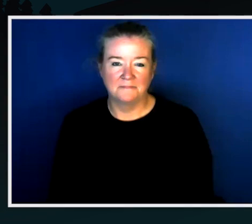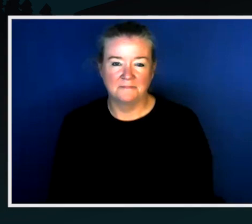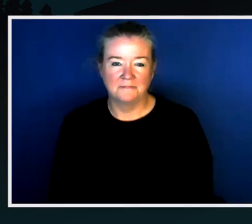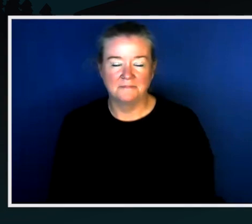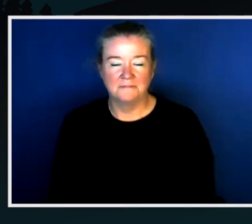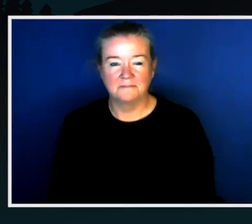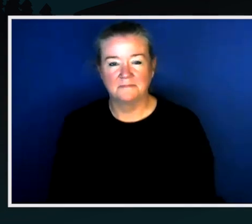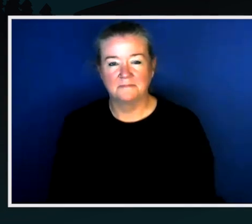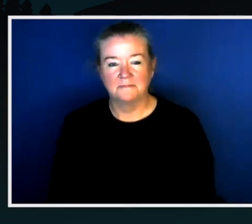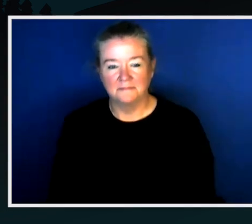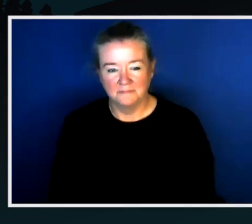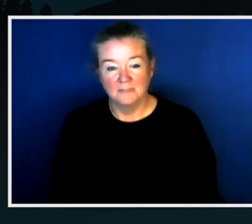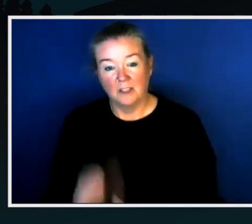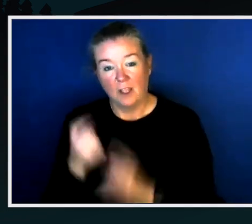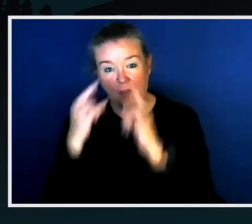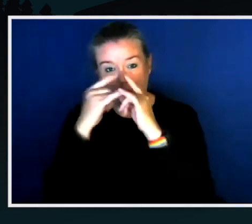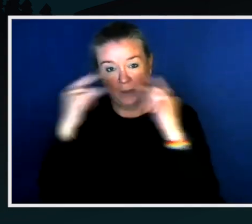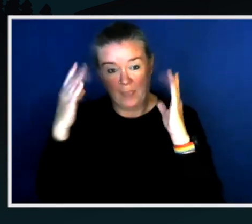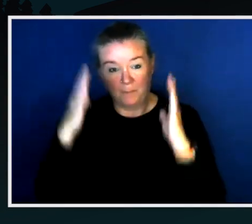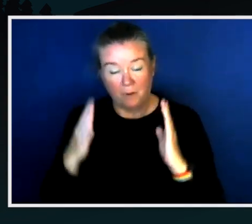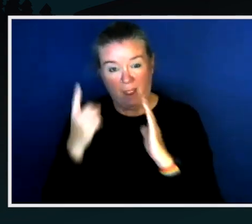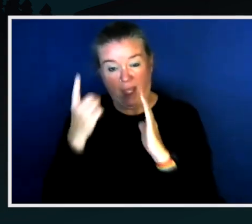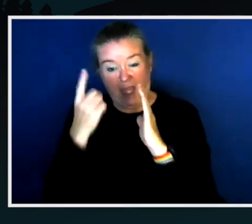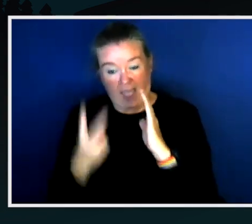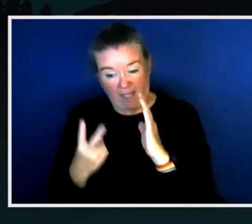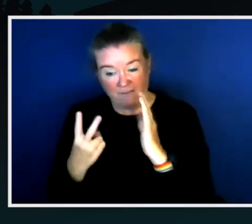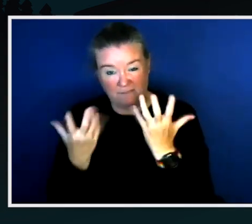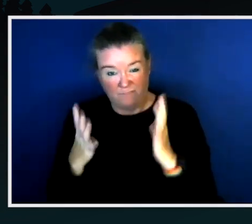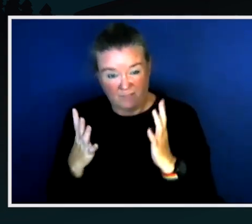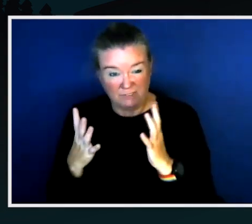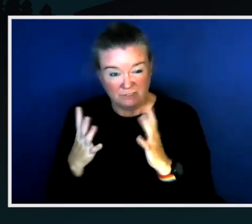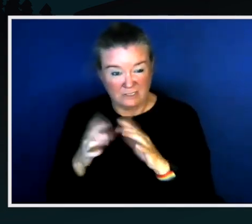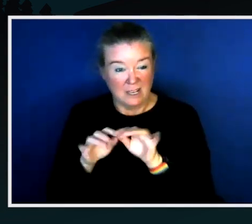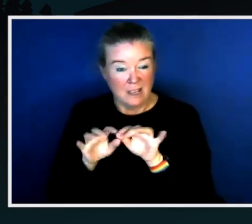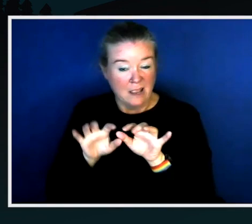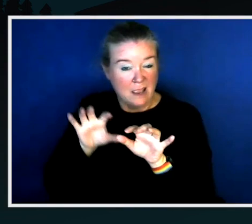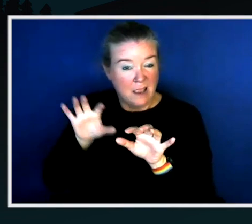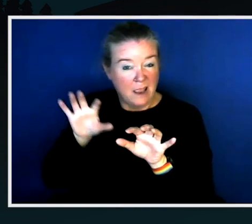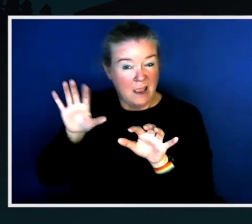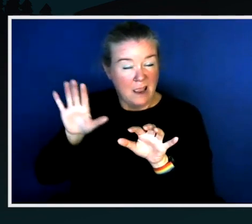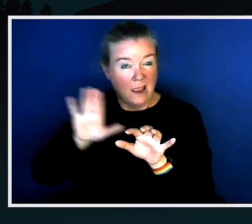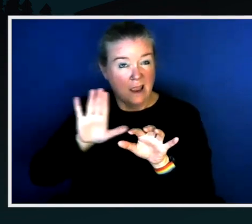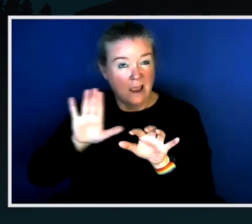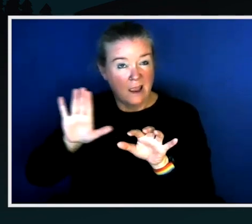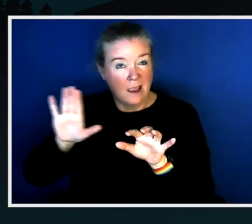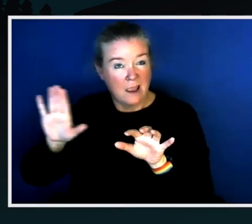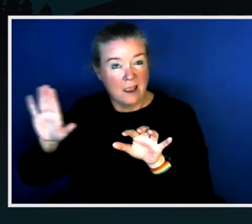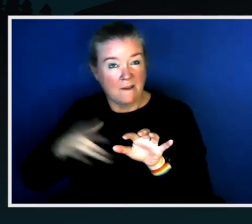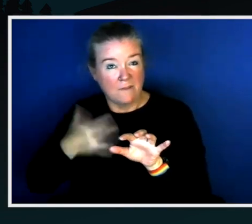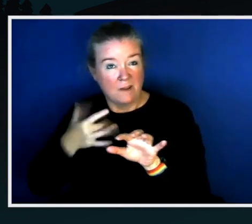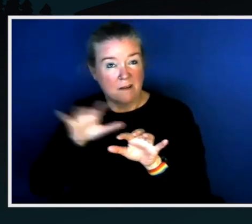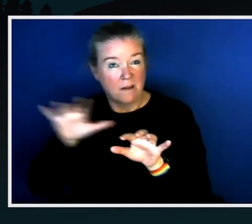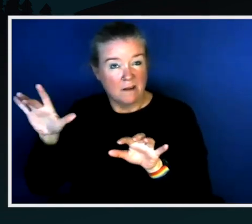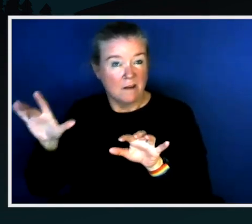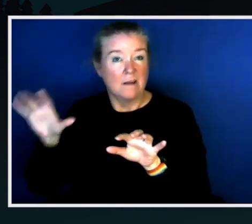Another camper, who is halfway up the tower, slides his hand over the surface of the wall, feeling for the perfect grip.